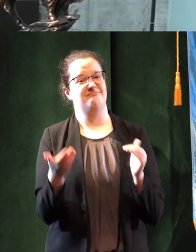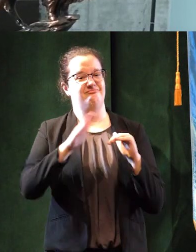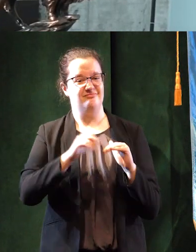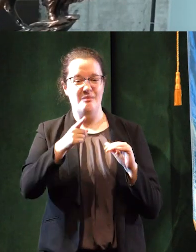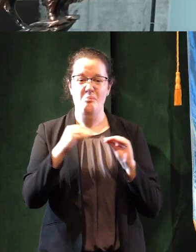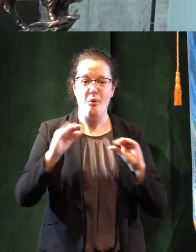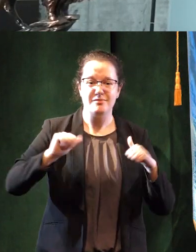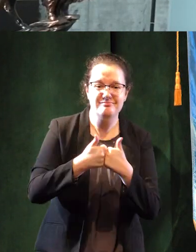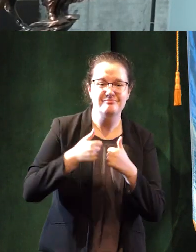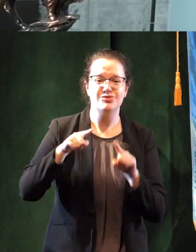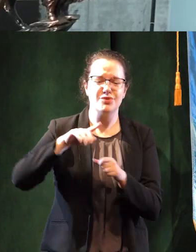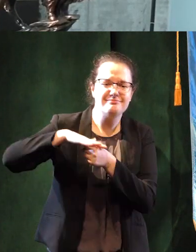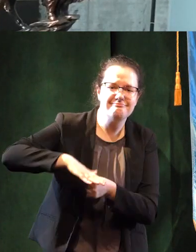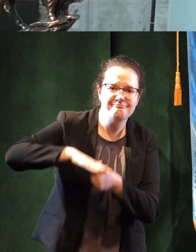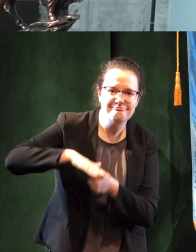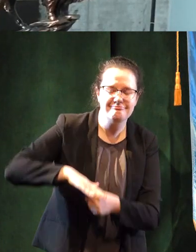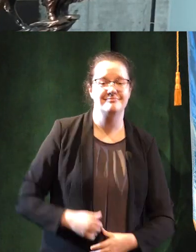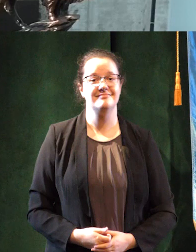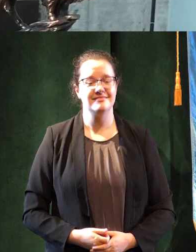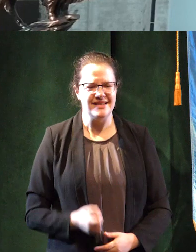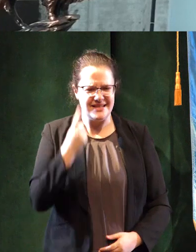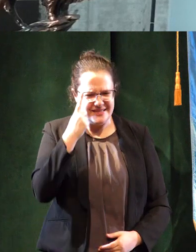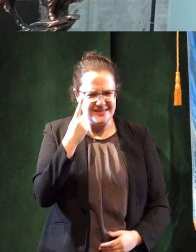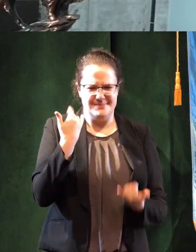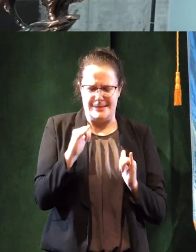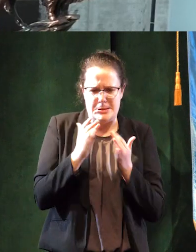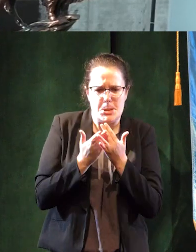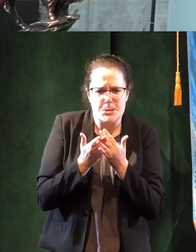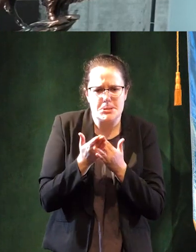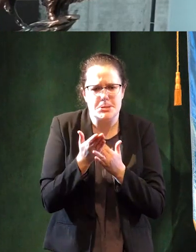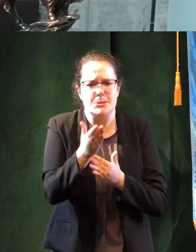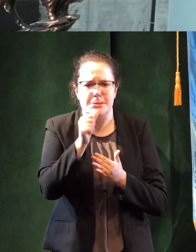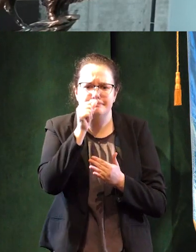through enormous stress but through it all missing the final days with your